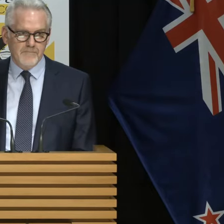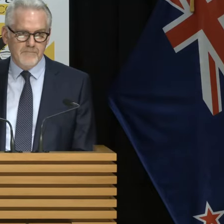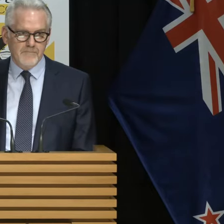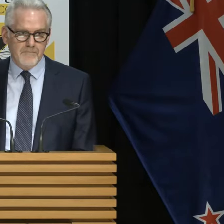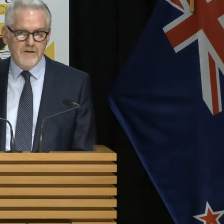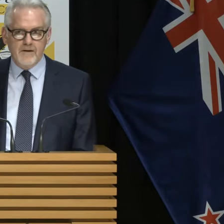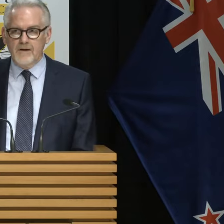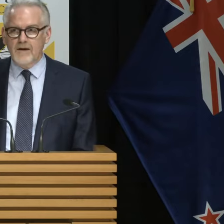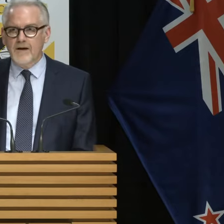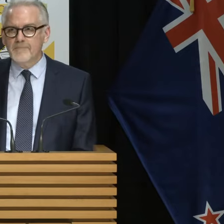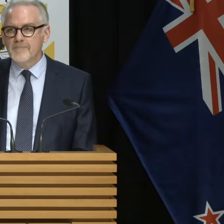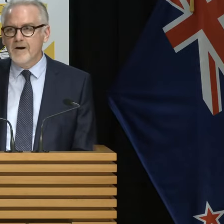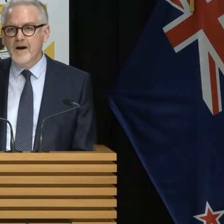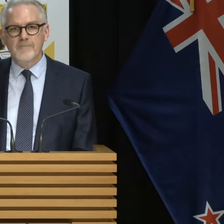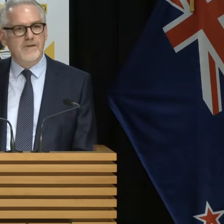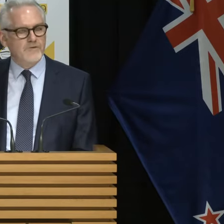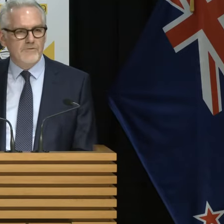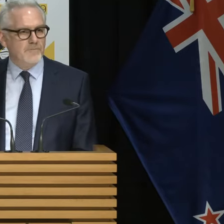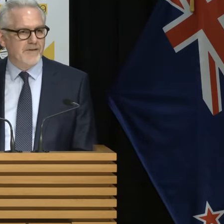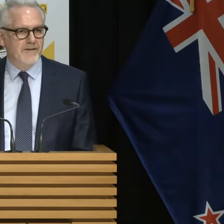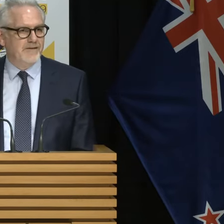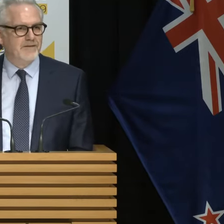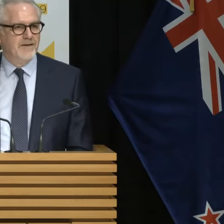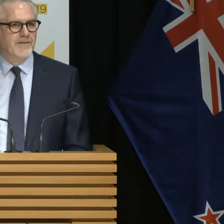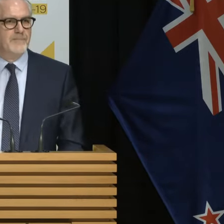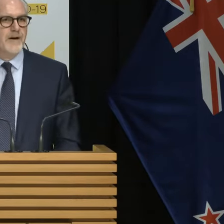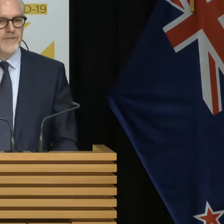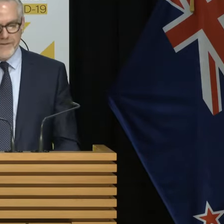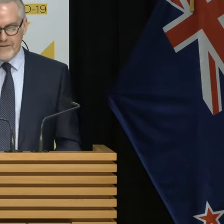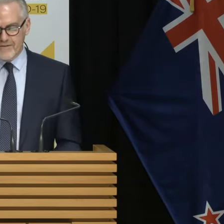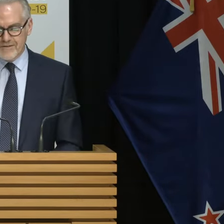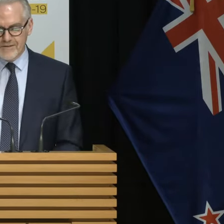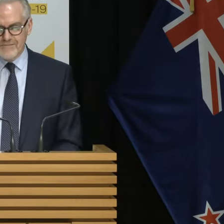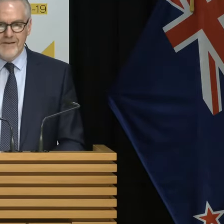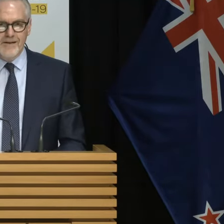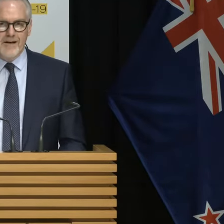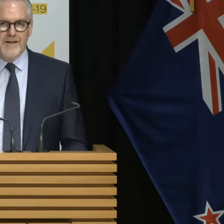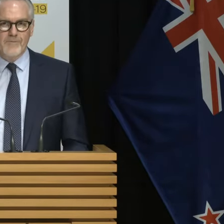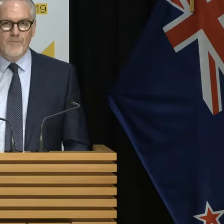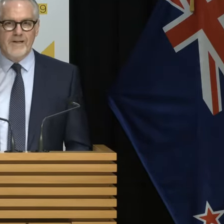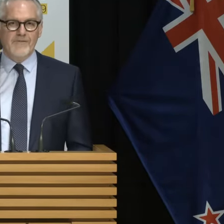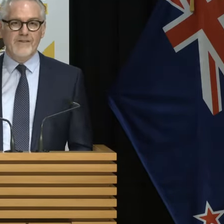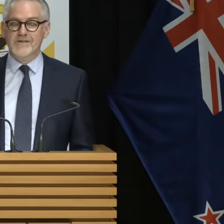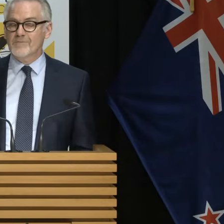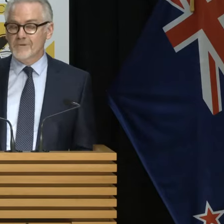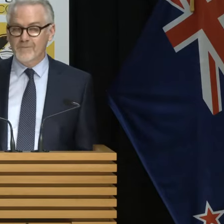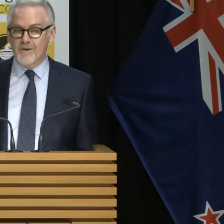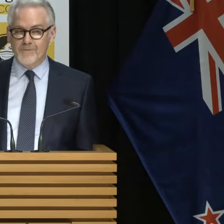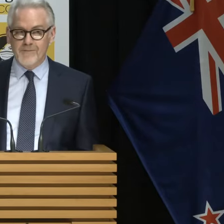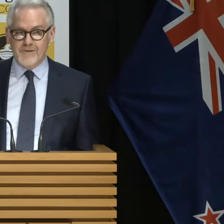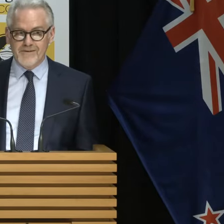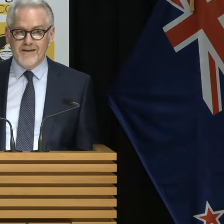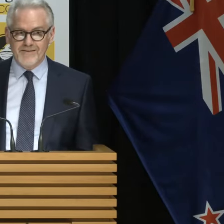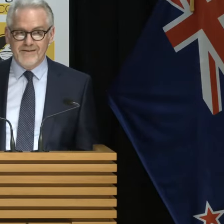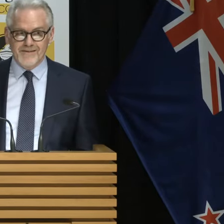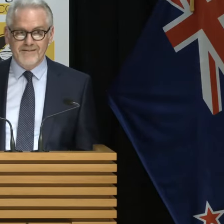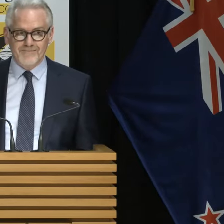If We Can Be Better Prepard and in Your View That It Has